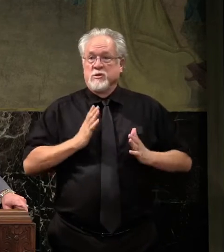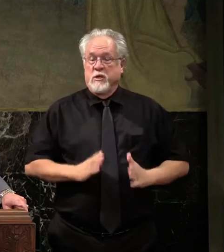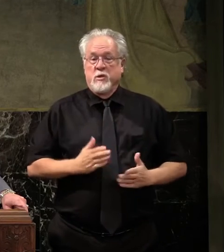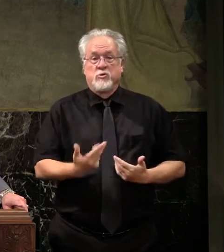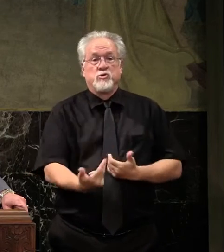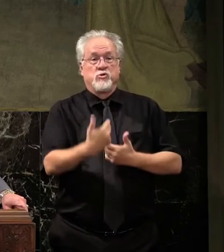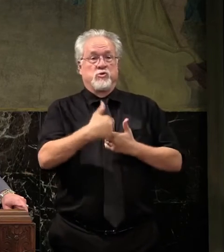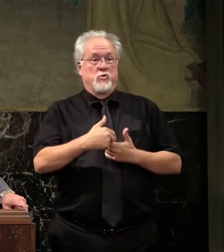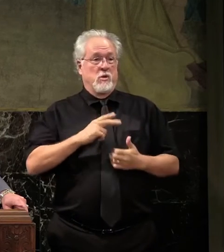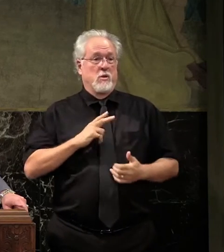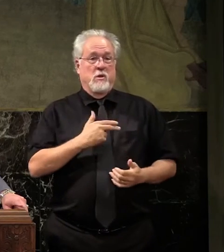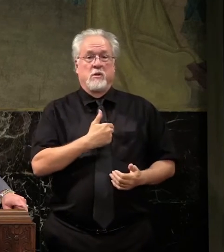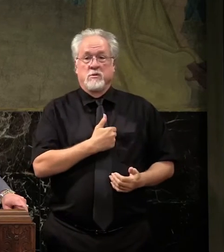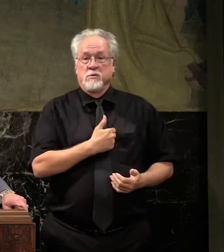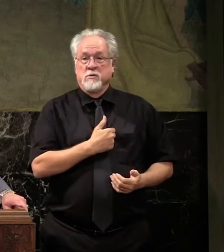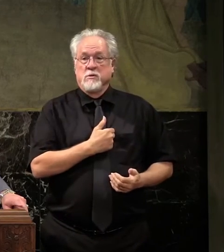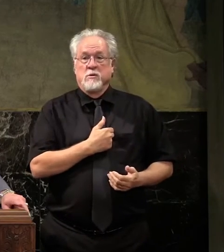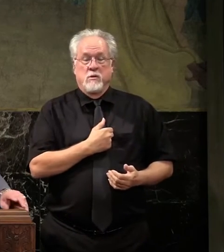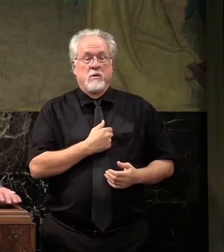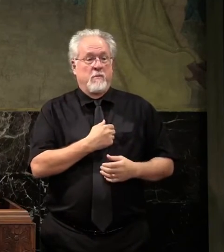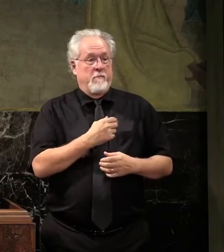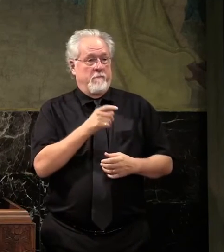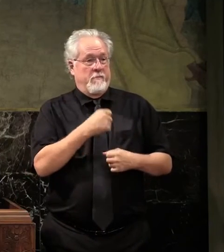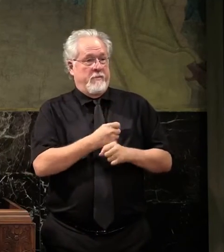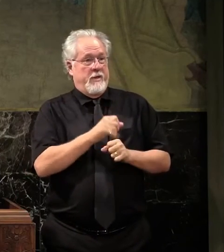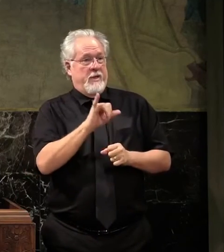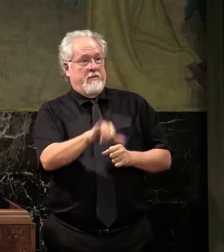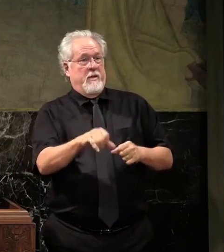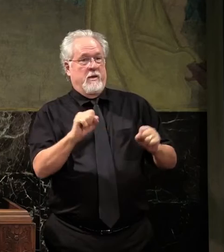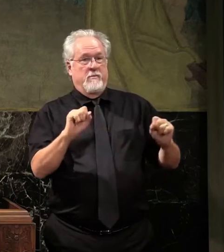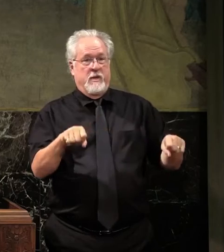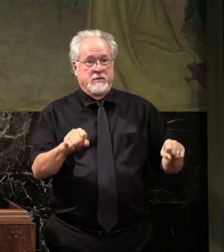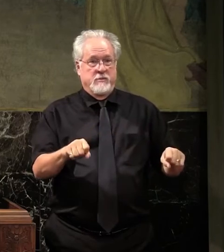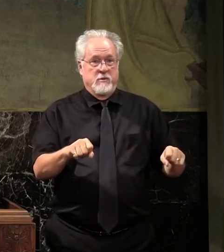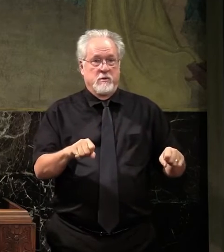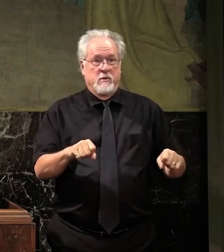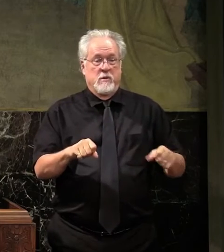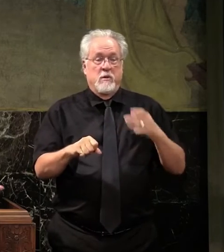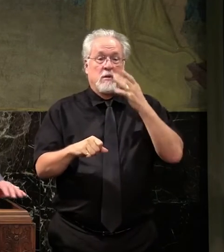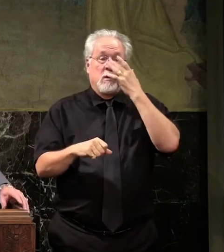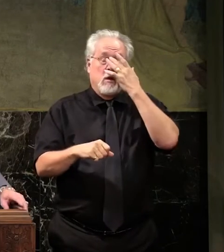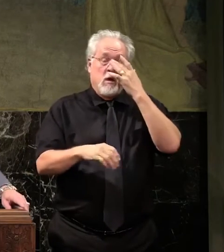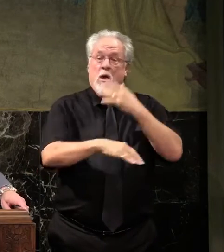administration to make that possible. Across the state safety net hospitals